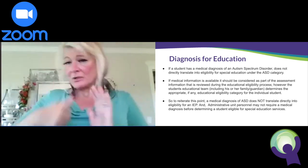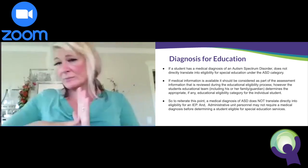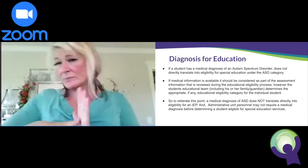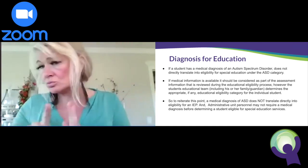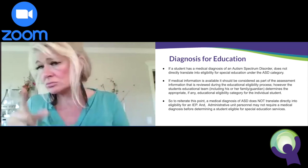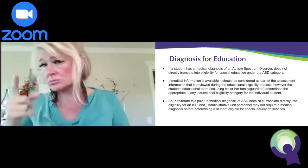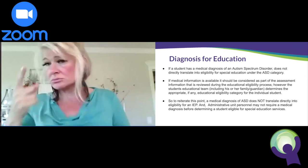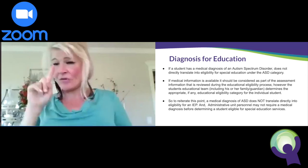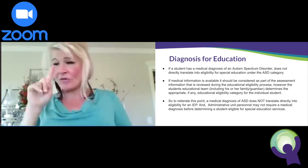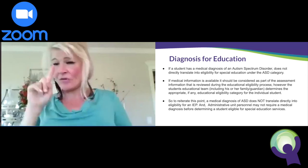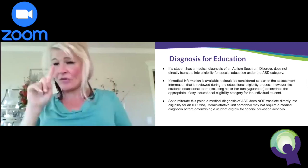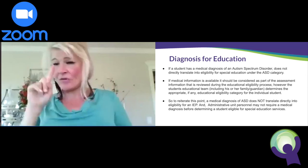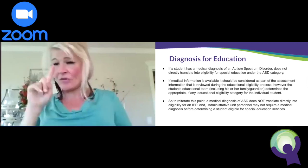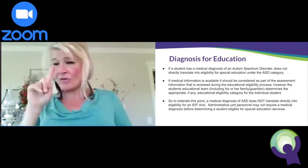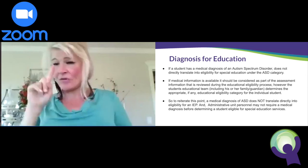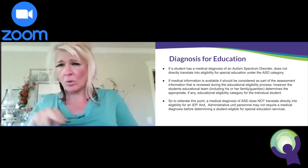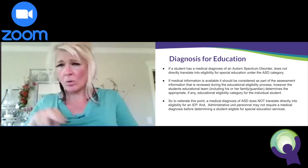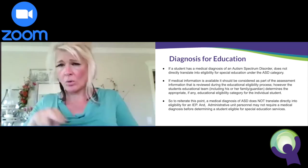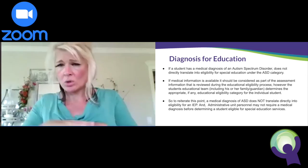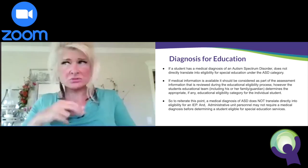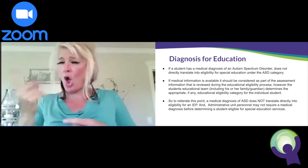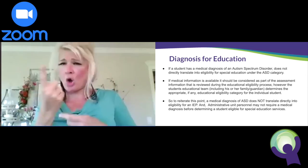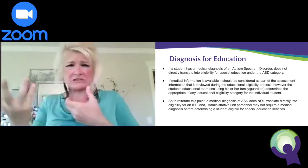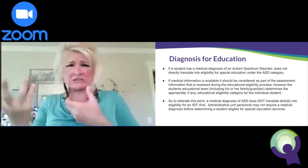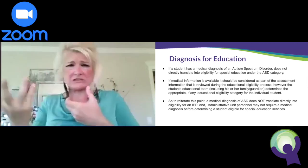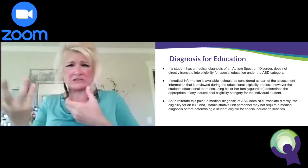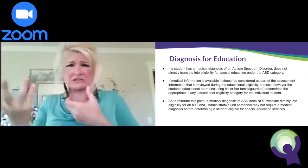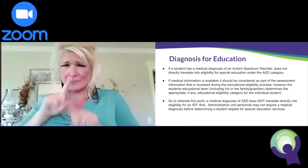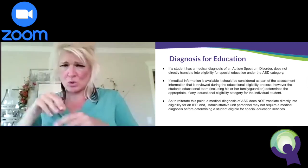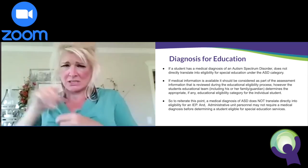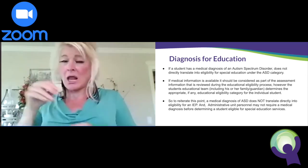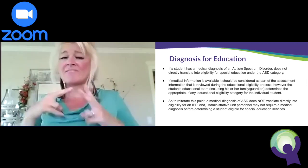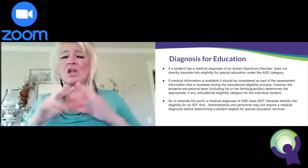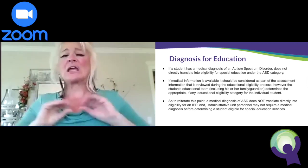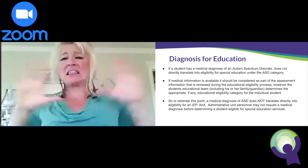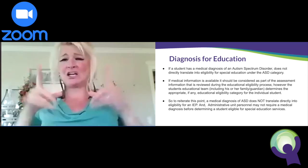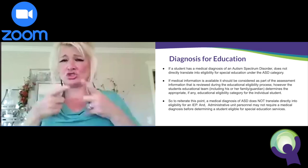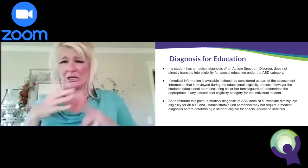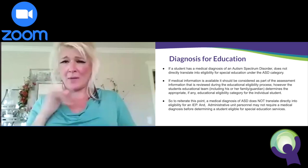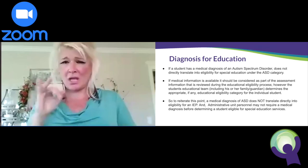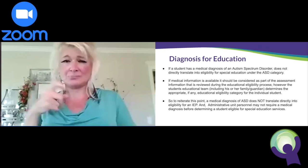Okay, medical. We always want..I always